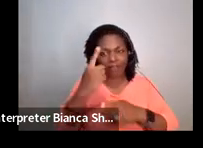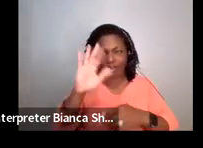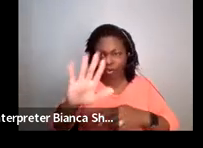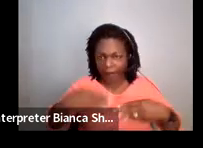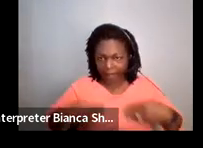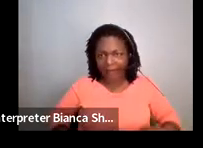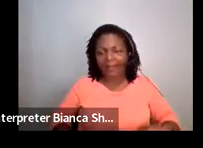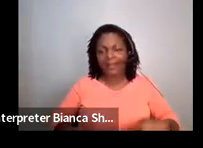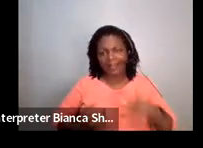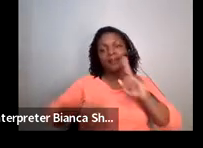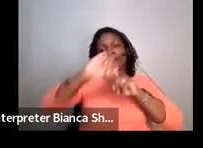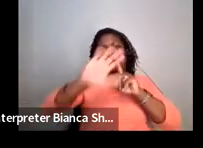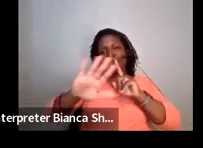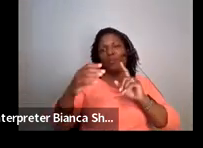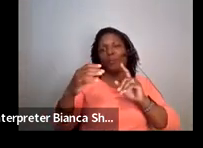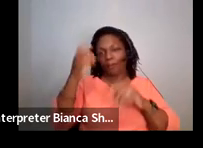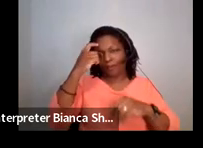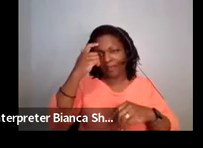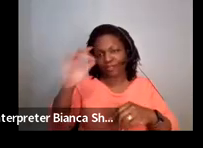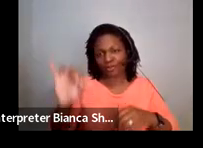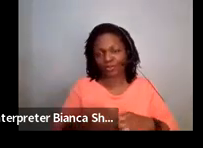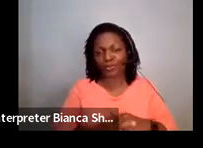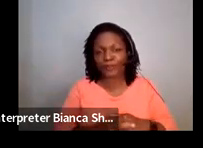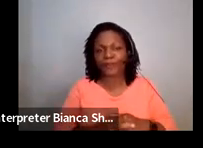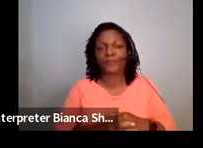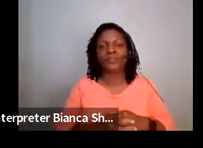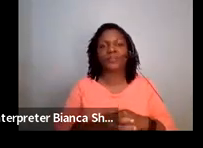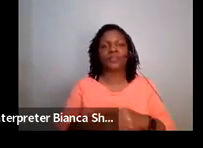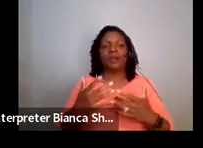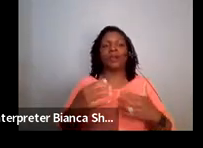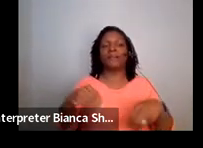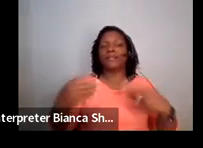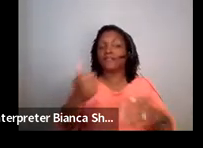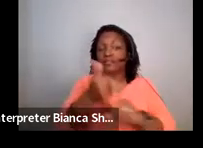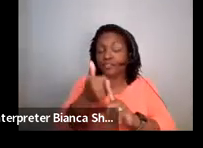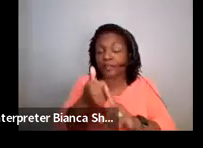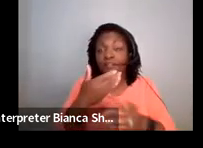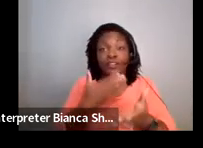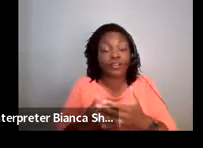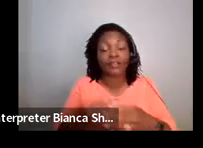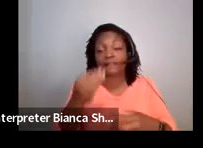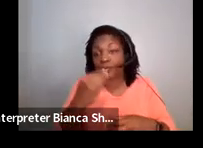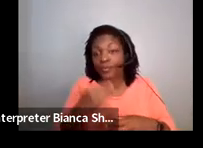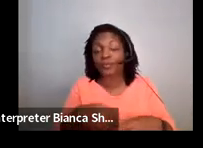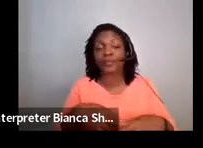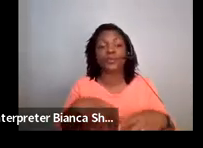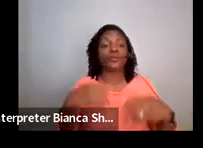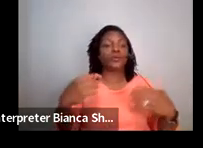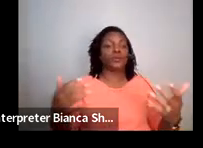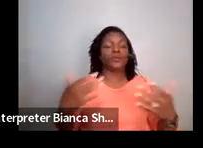right amount of food. Give yourself good diet. research. that Mediterranean died.